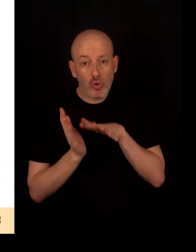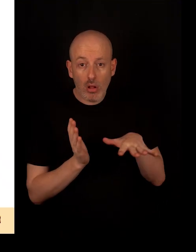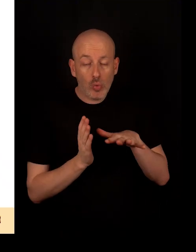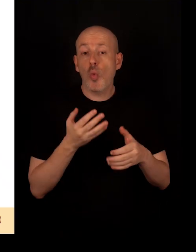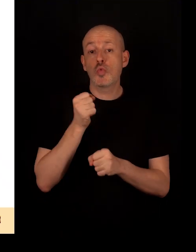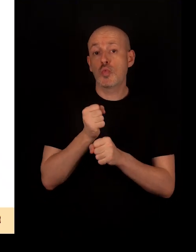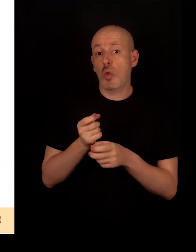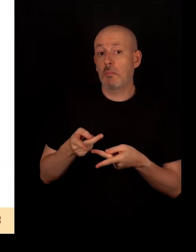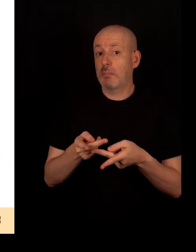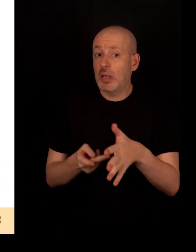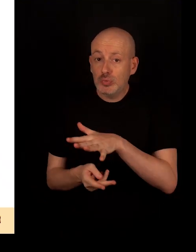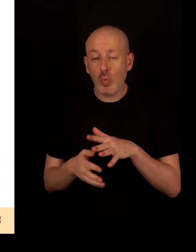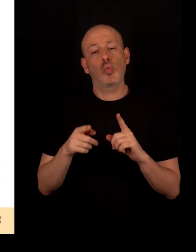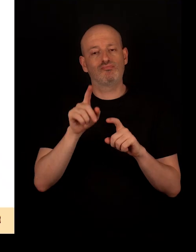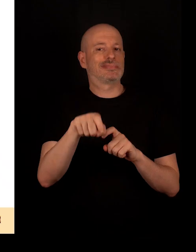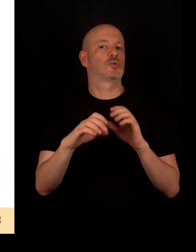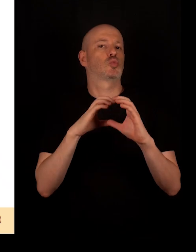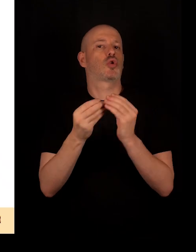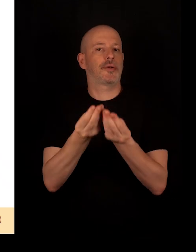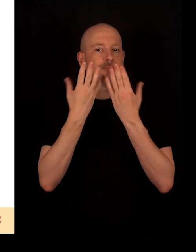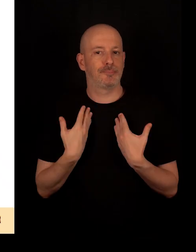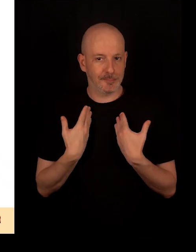or with your workspaces and you need to communicate that.